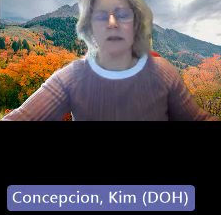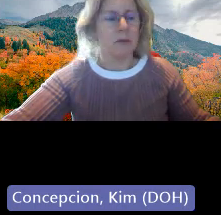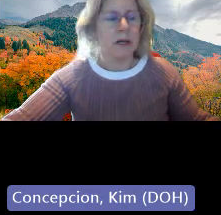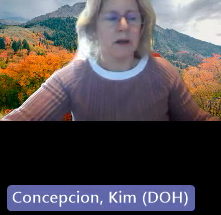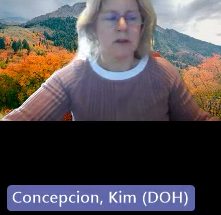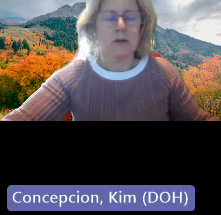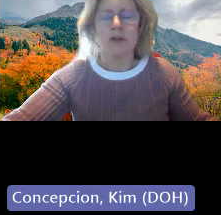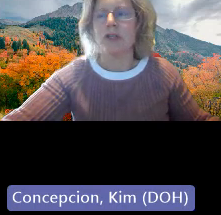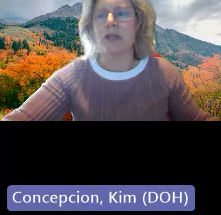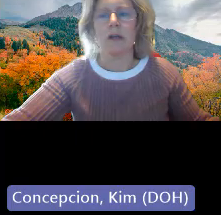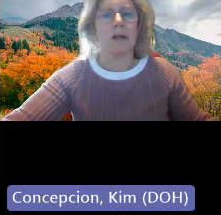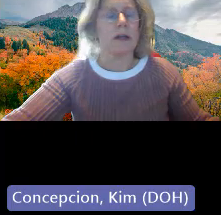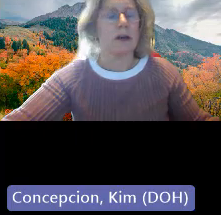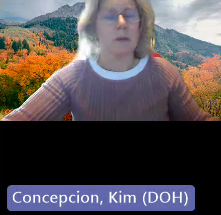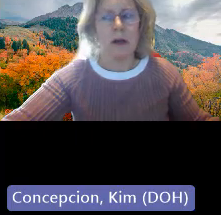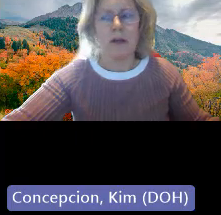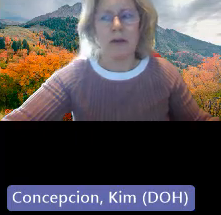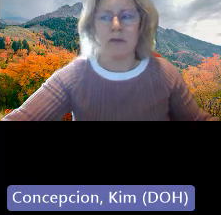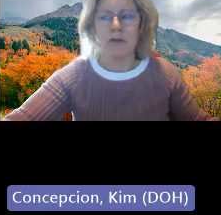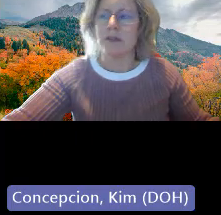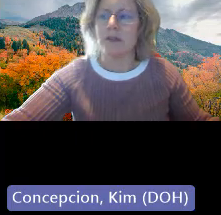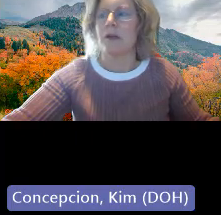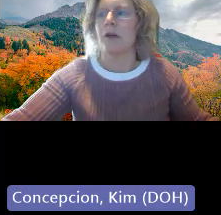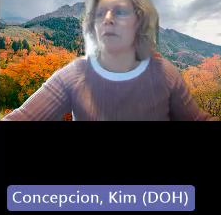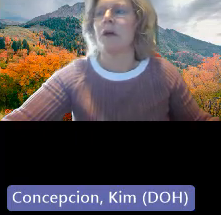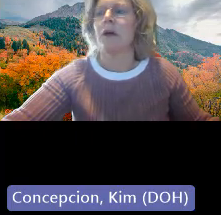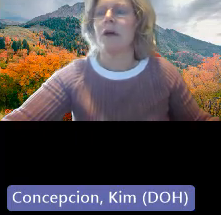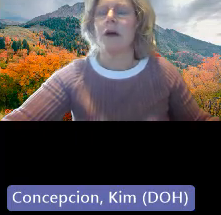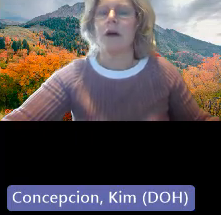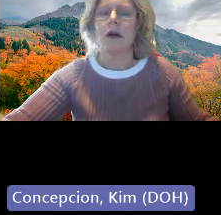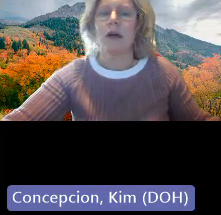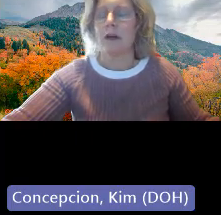A little bit on the nutrition, a little bit on the nervous system,